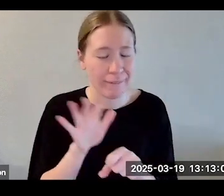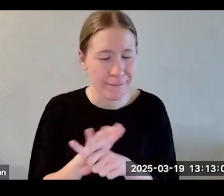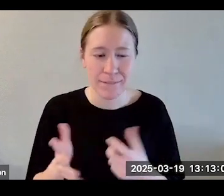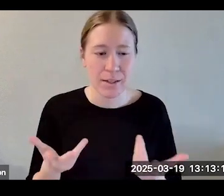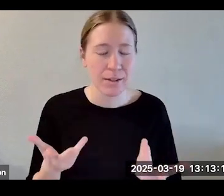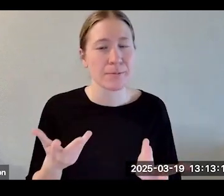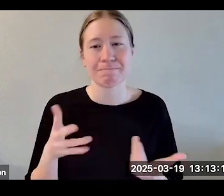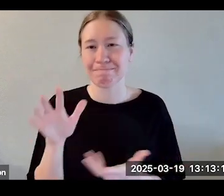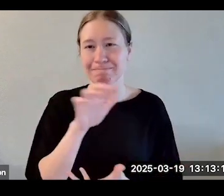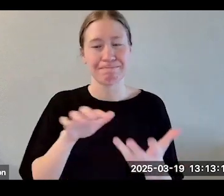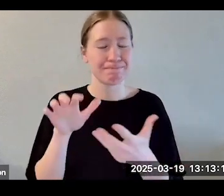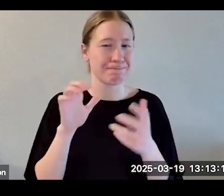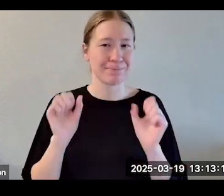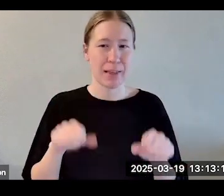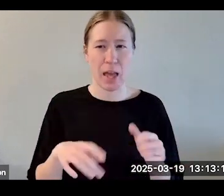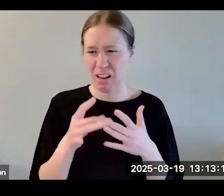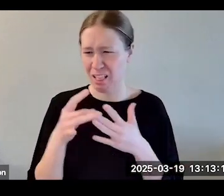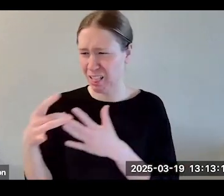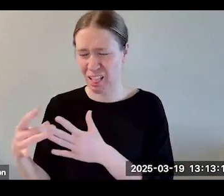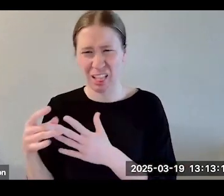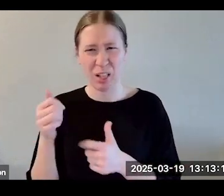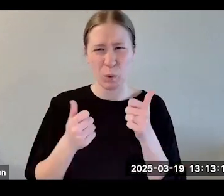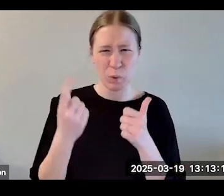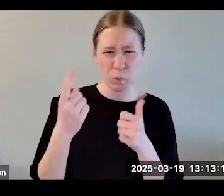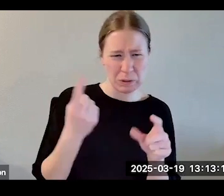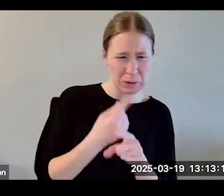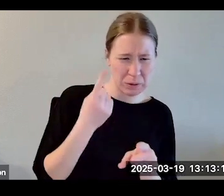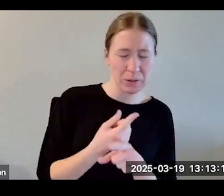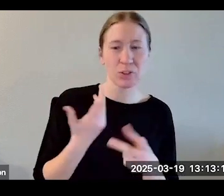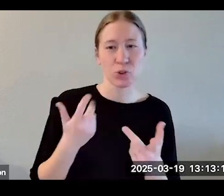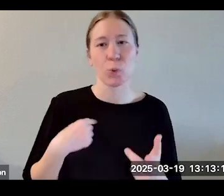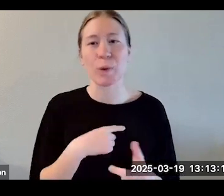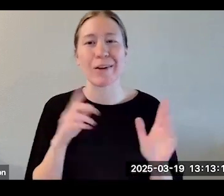and we really, really recommend having clear link text.